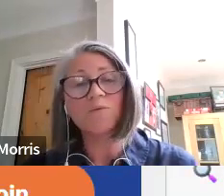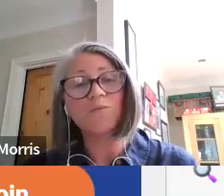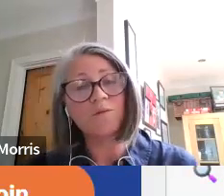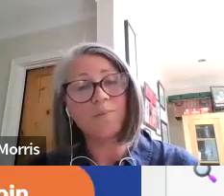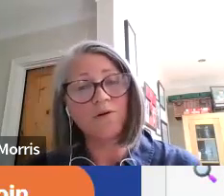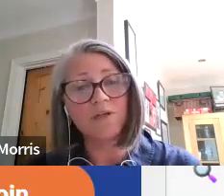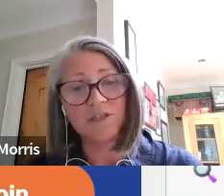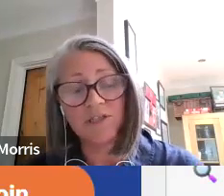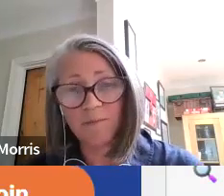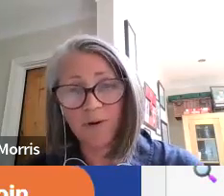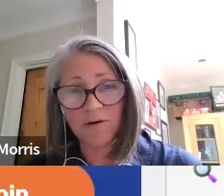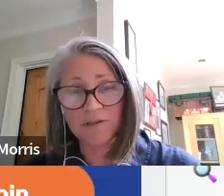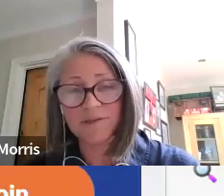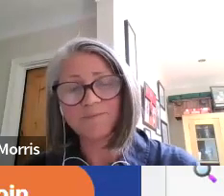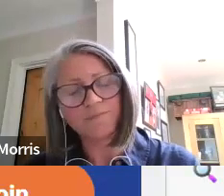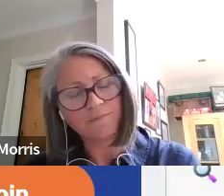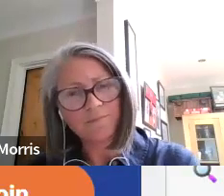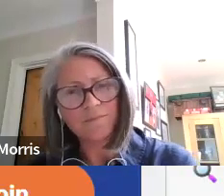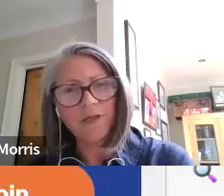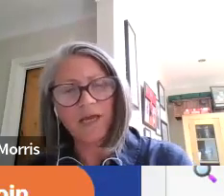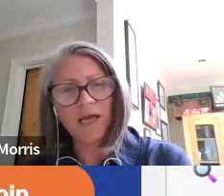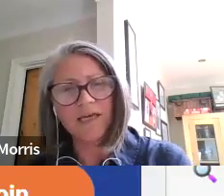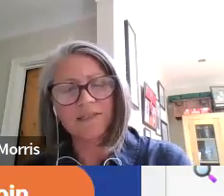With the bone conduction implant,